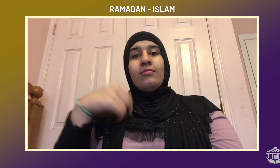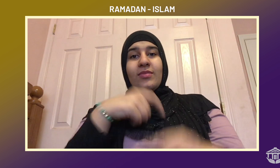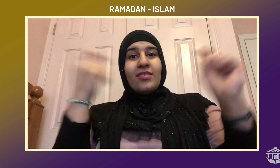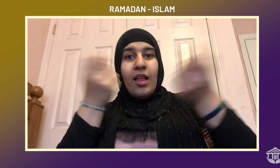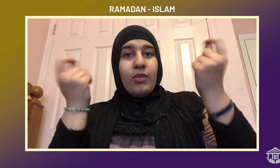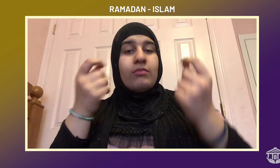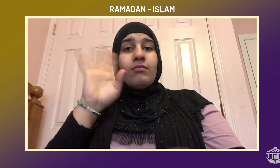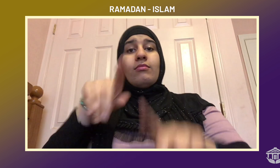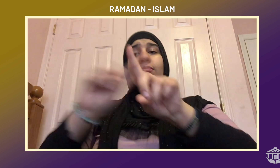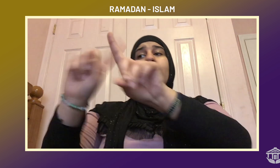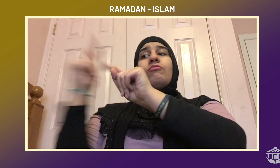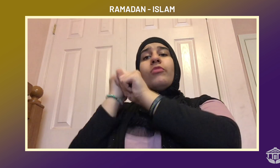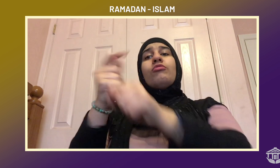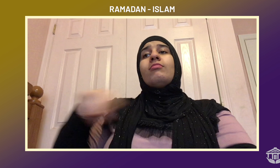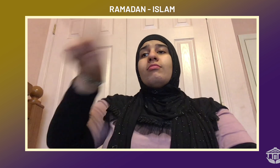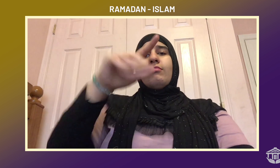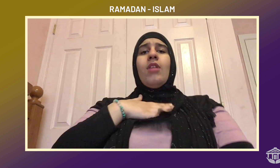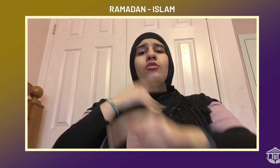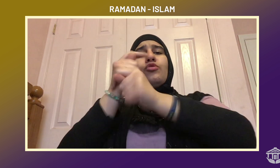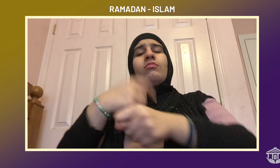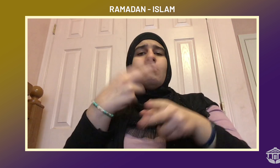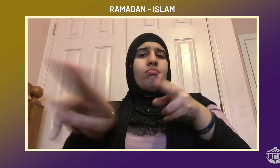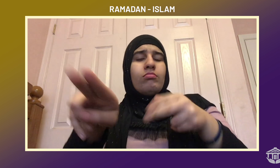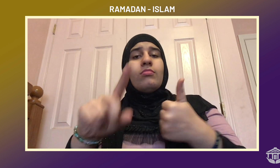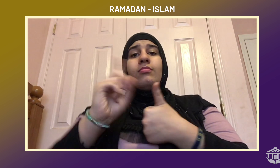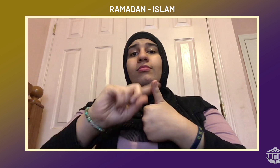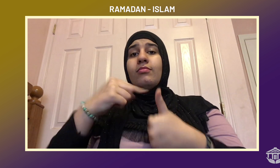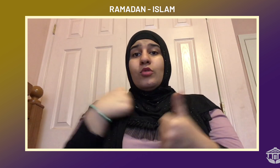This is a holiday where we recognize the end of Ramadan and there are traditions involved